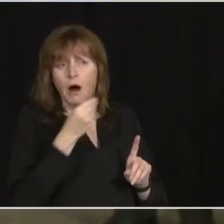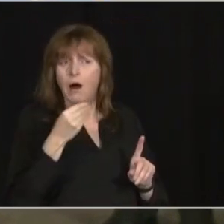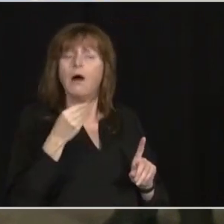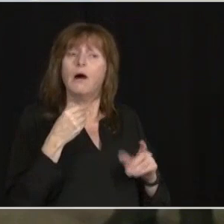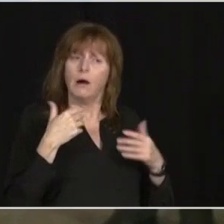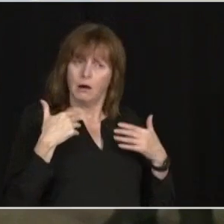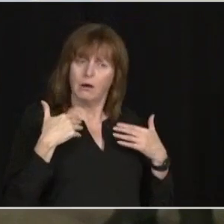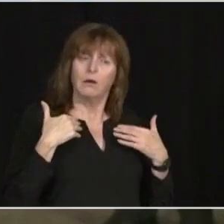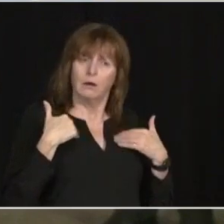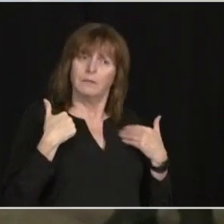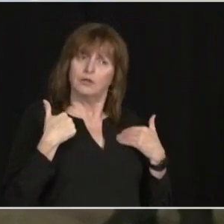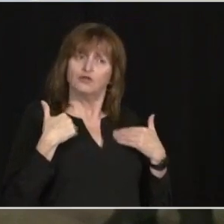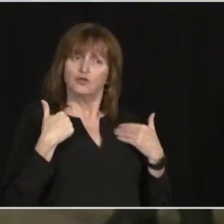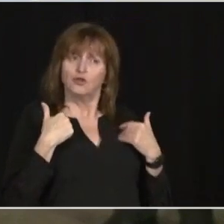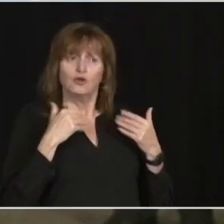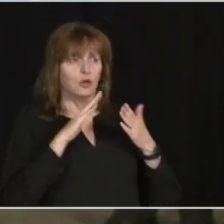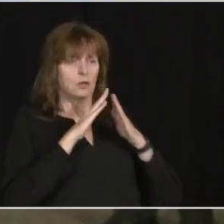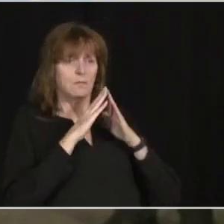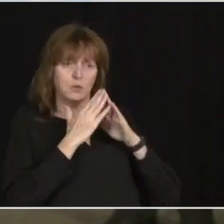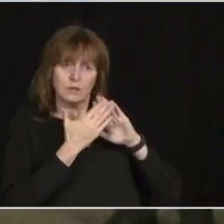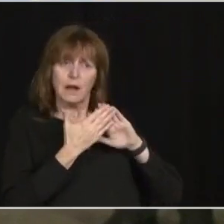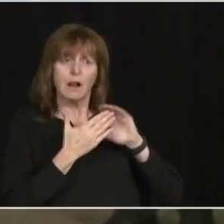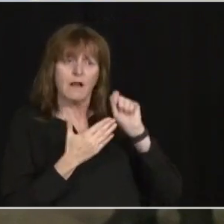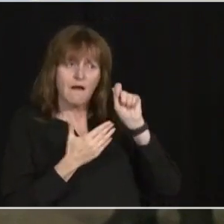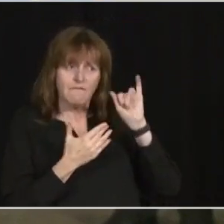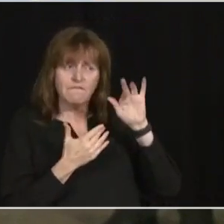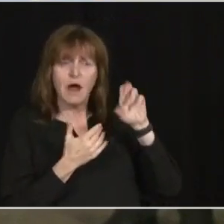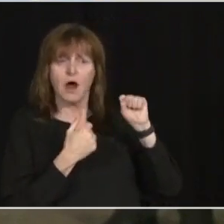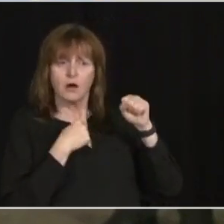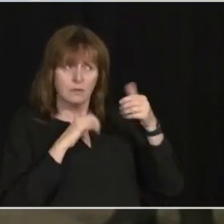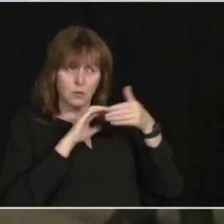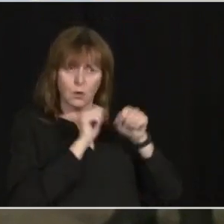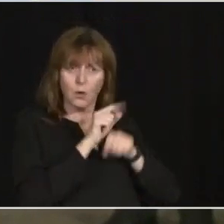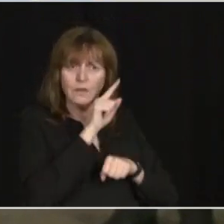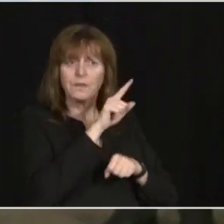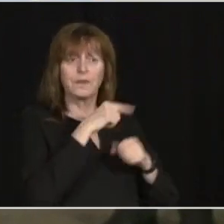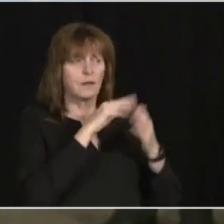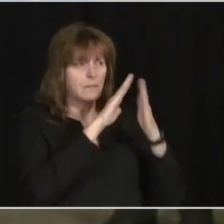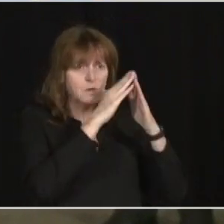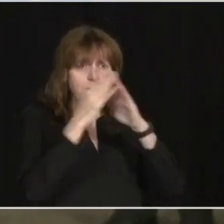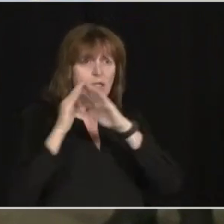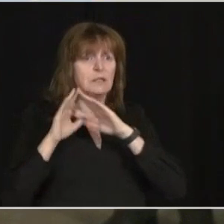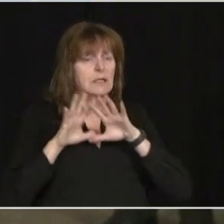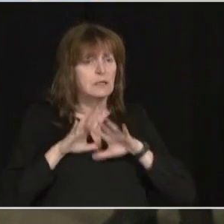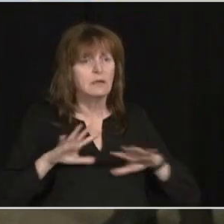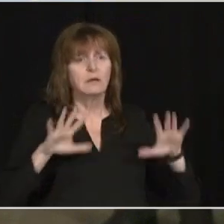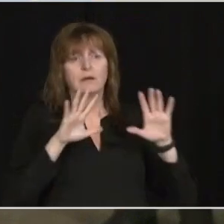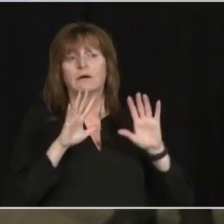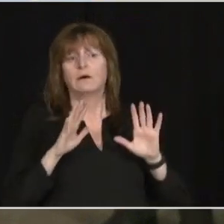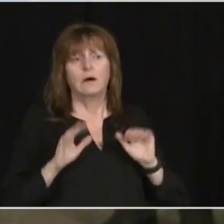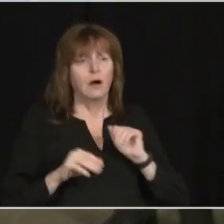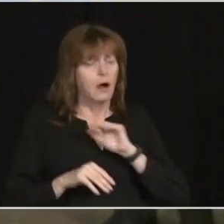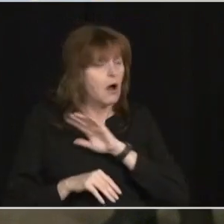with all 440 municipalities. I know they're struggling. All levels of government right now are struggling